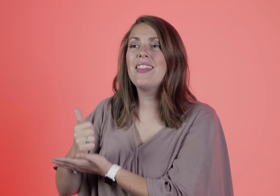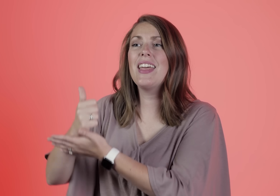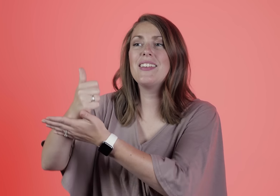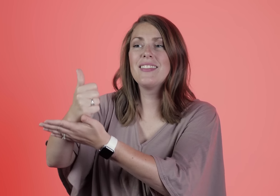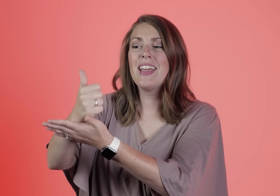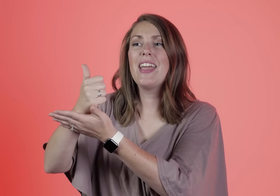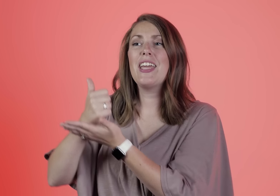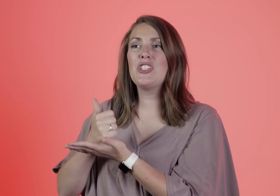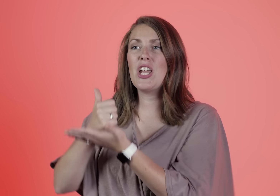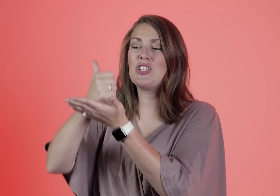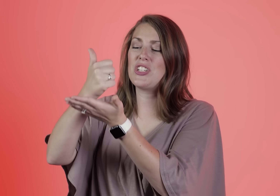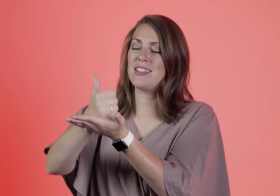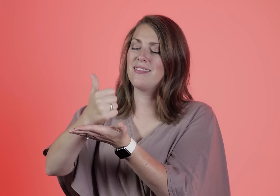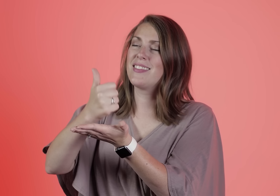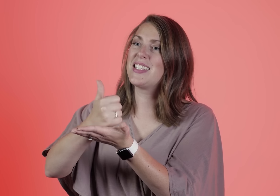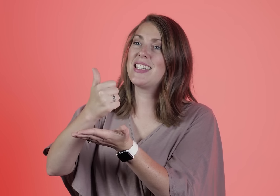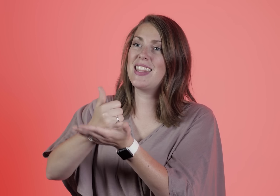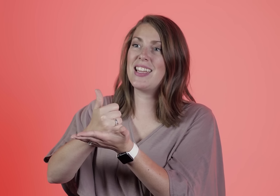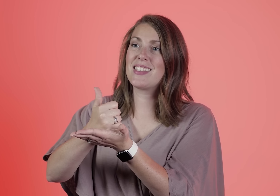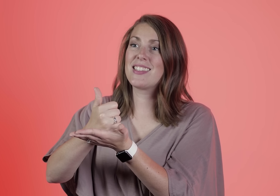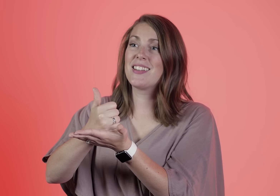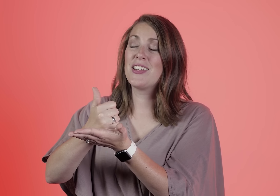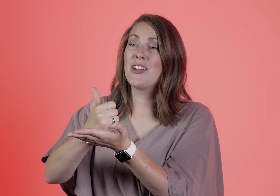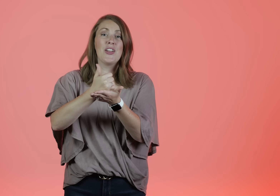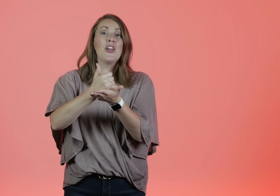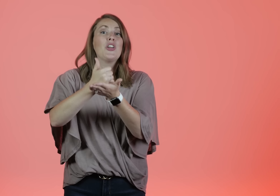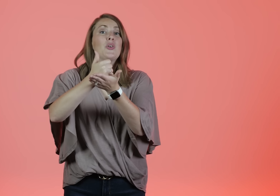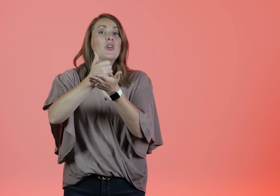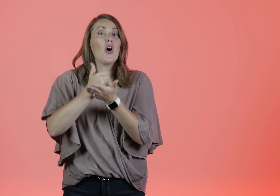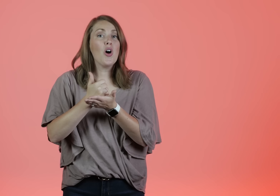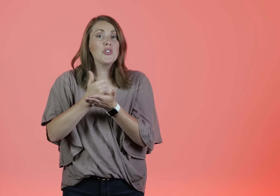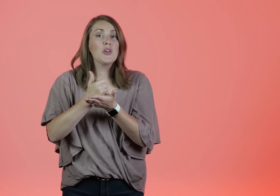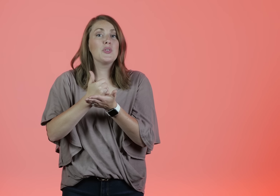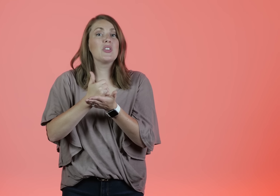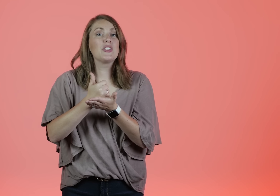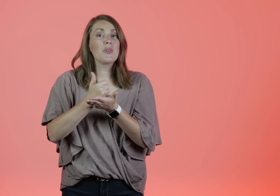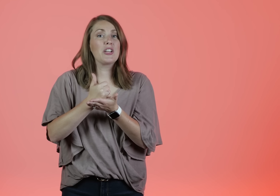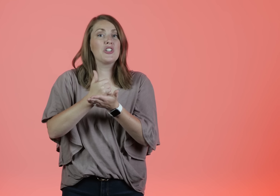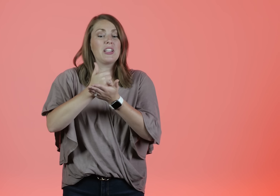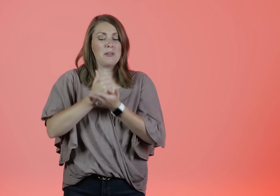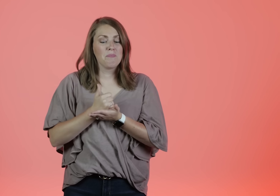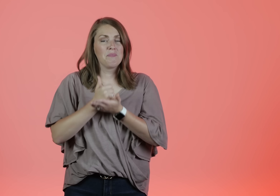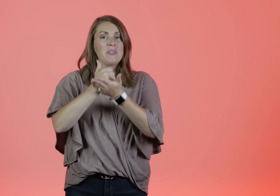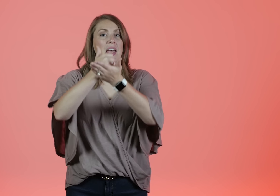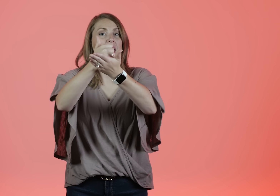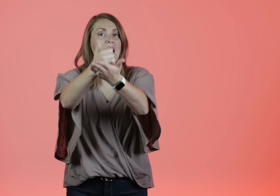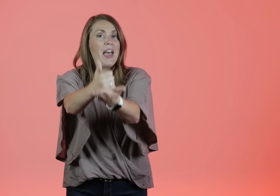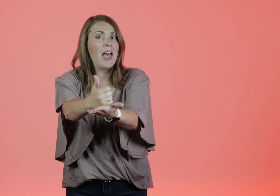And then it changed in to this. You can also do this directionally,